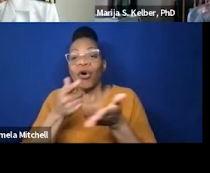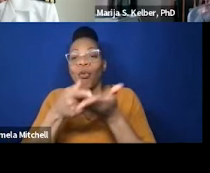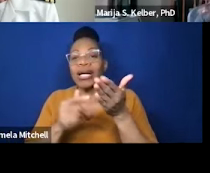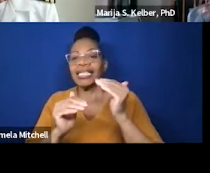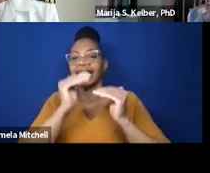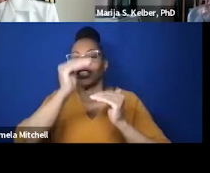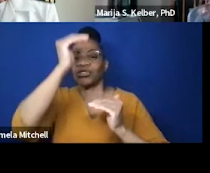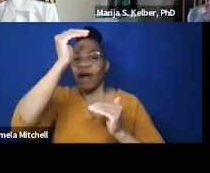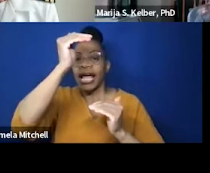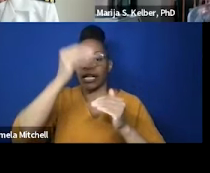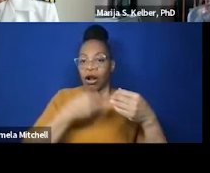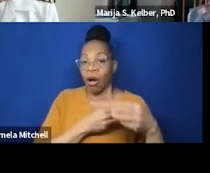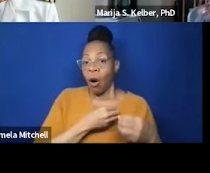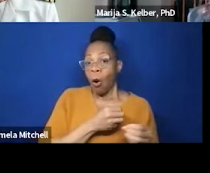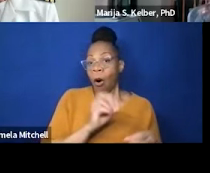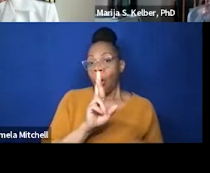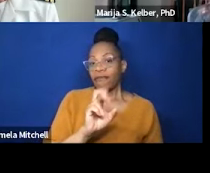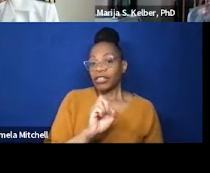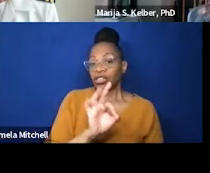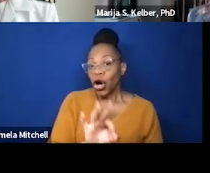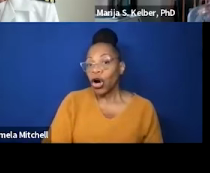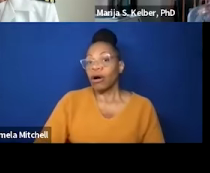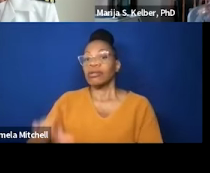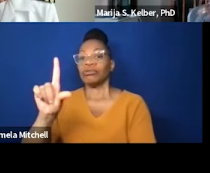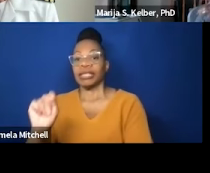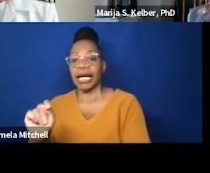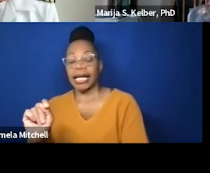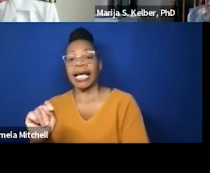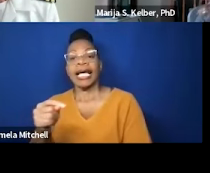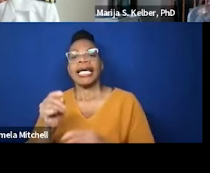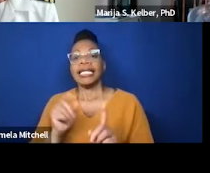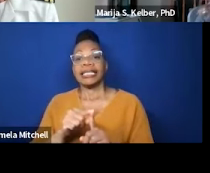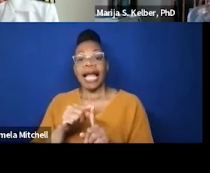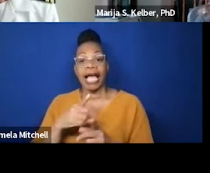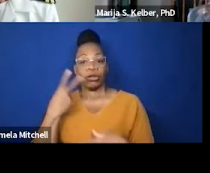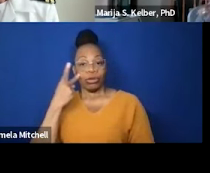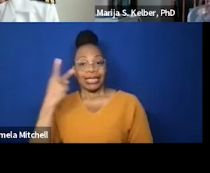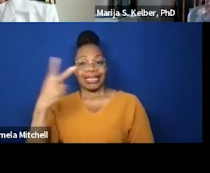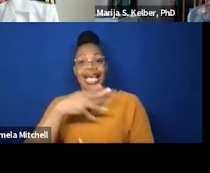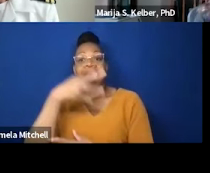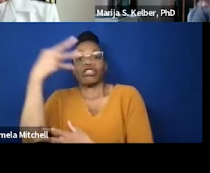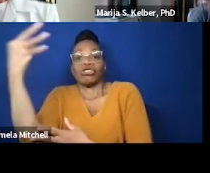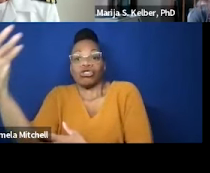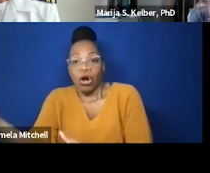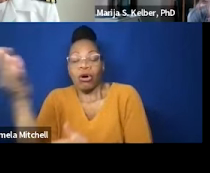So these are very obvious things that are external aspects of military culture.